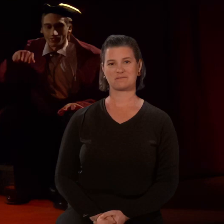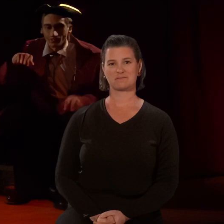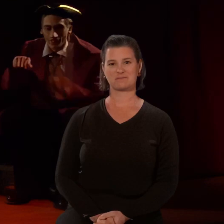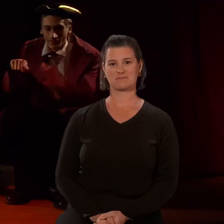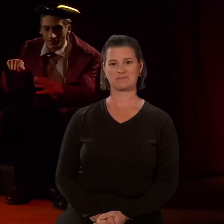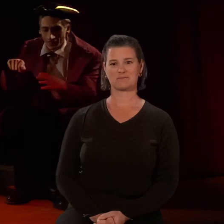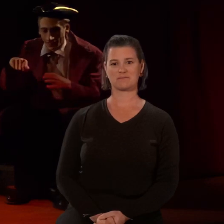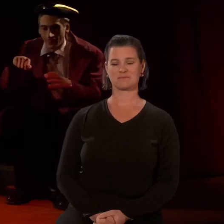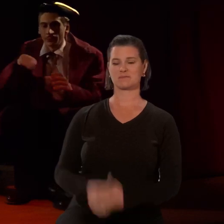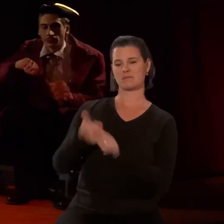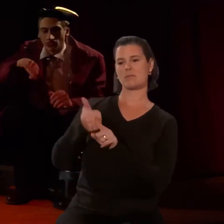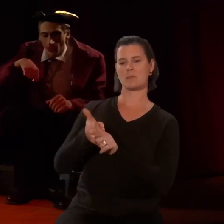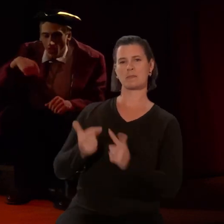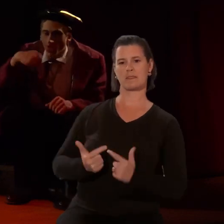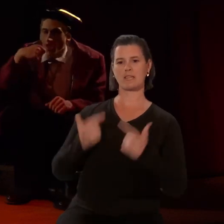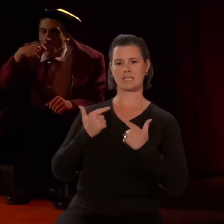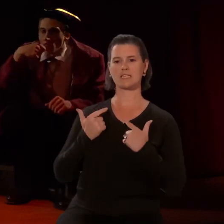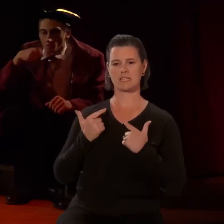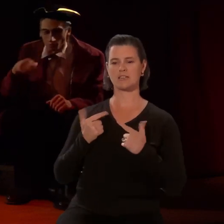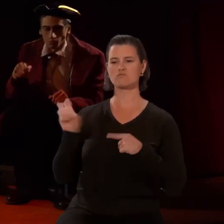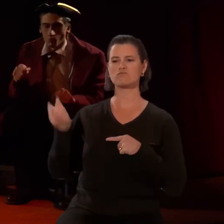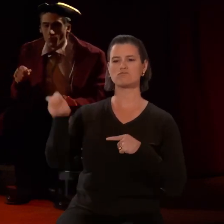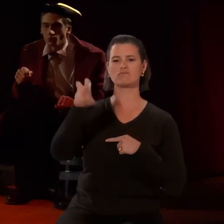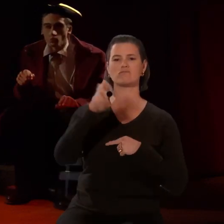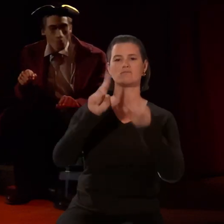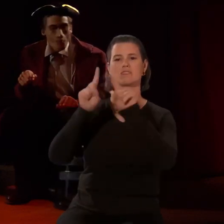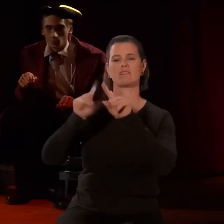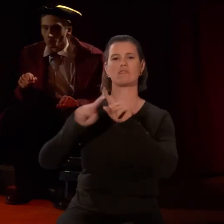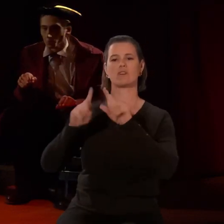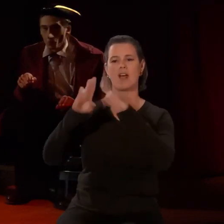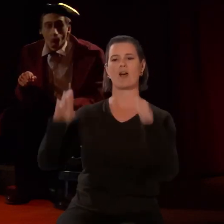[Brom] Ichabod lived and ate at the houses of the farmers in town, the ones whose children he taught.